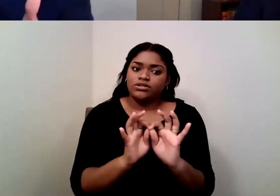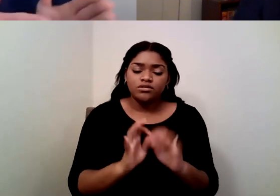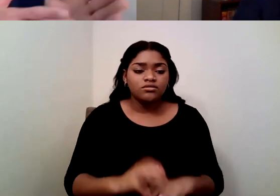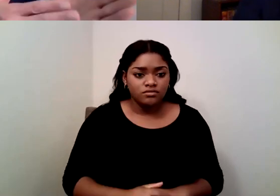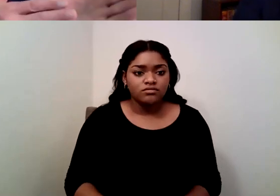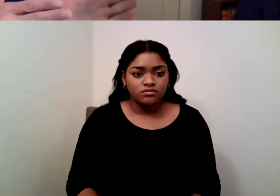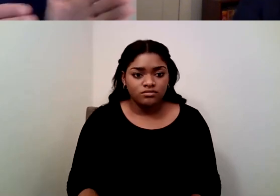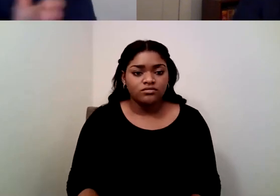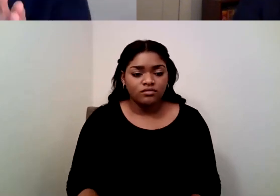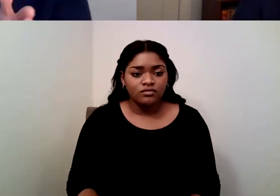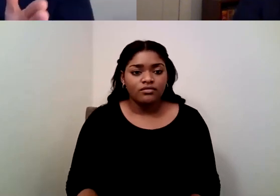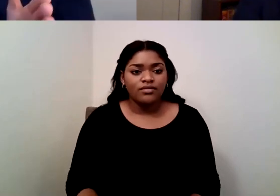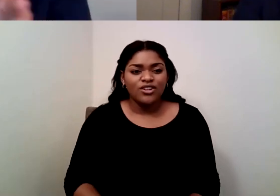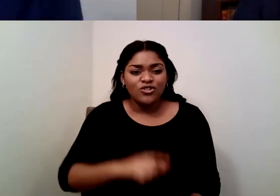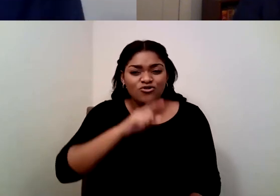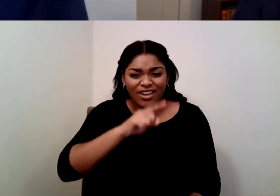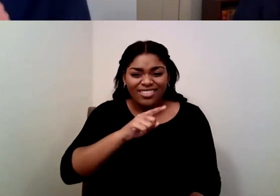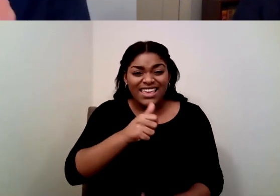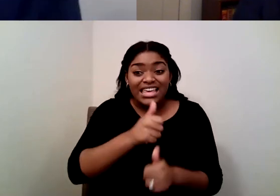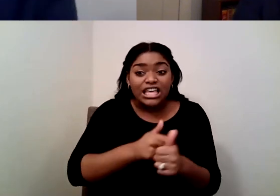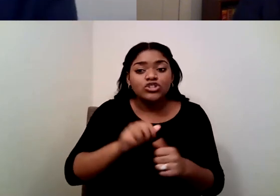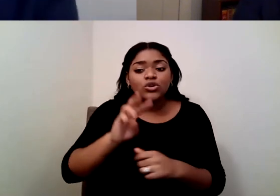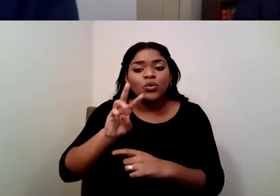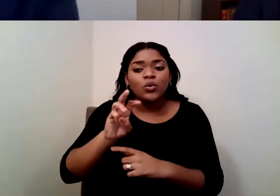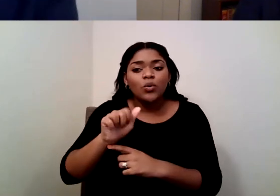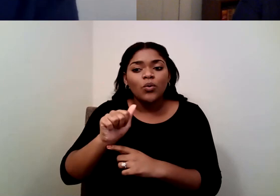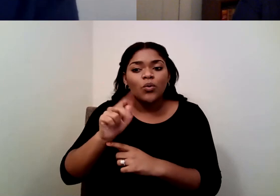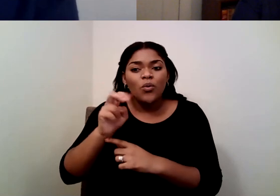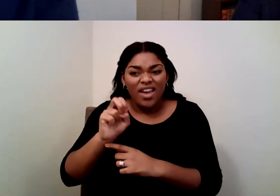It's like the waves are coming more and more close